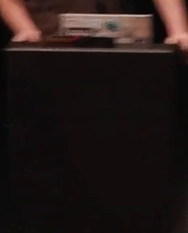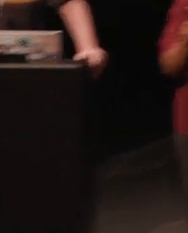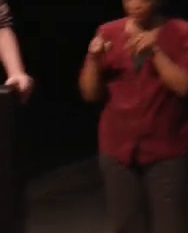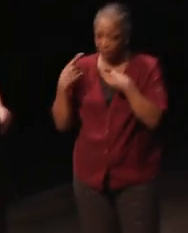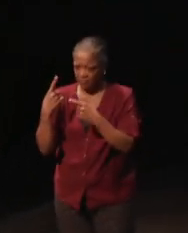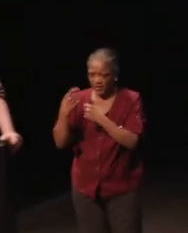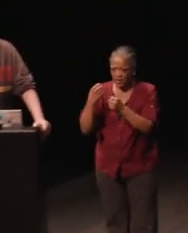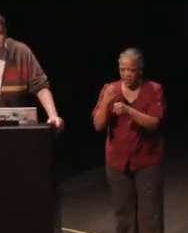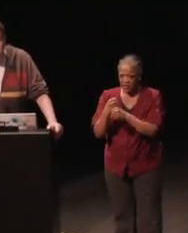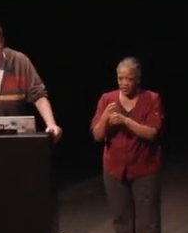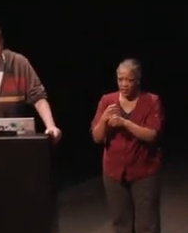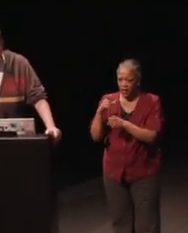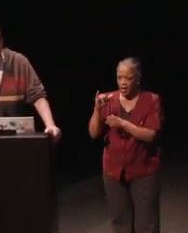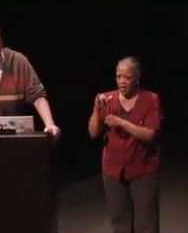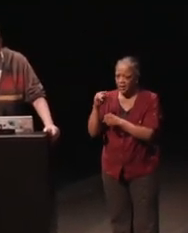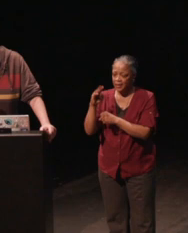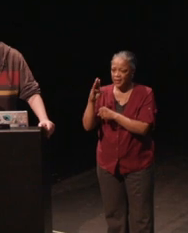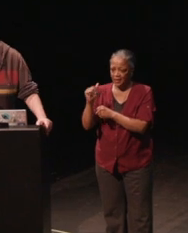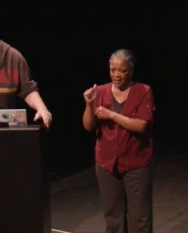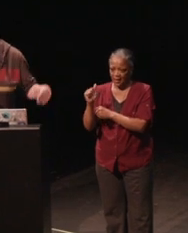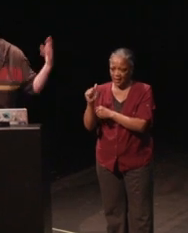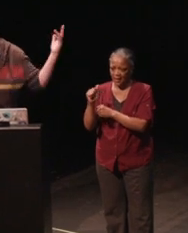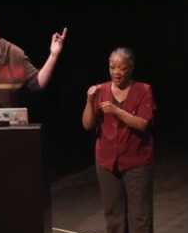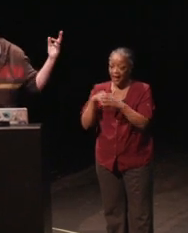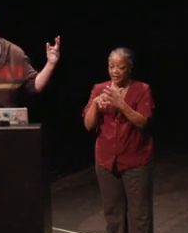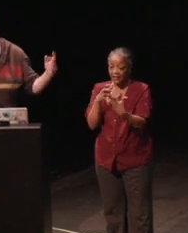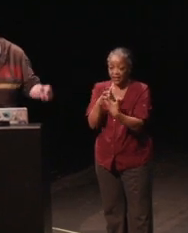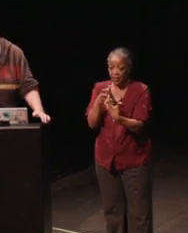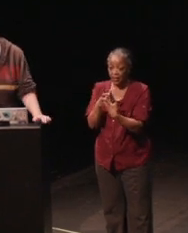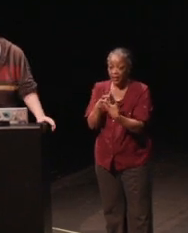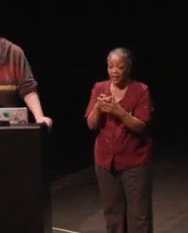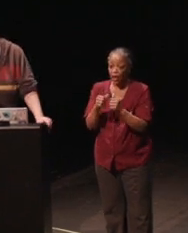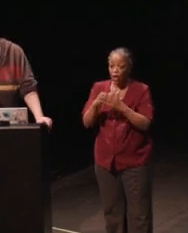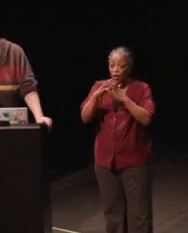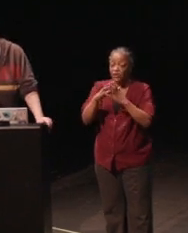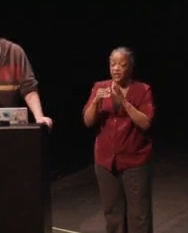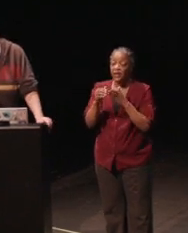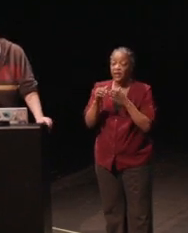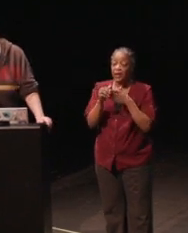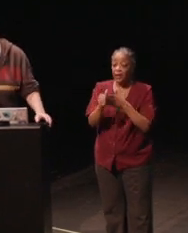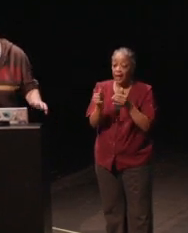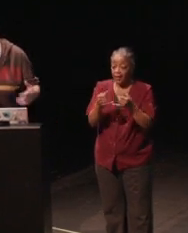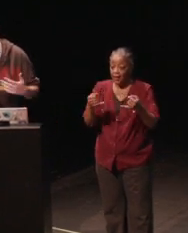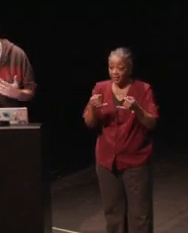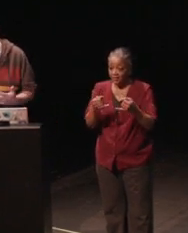the IGDA's accessibility stick launching platform, accessibility guidelines. This is a whole bunch of